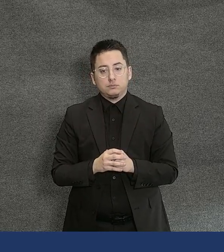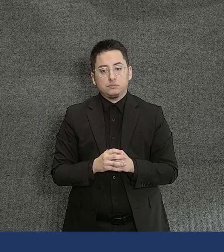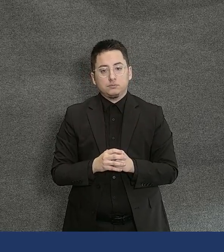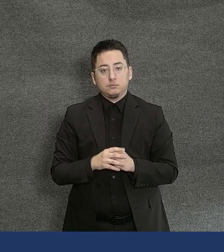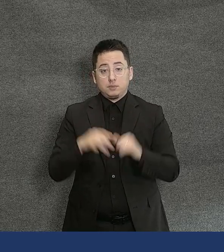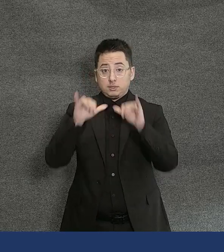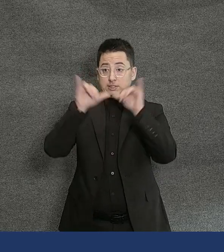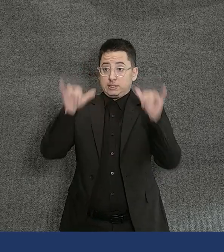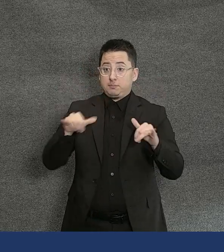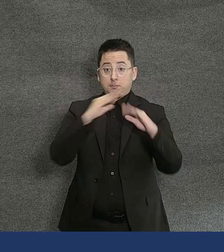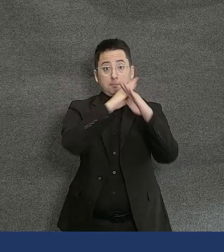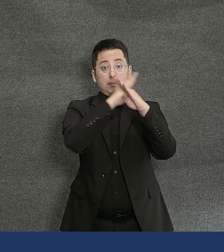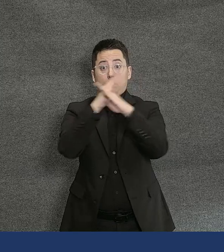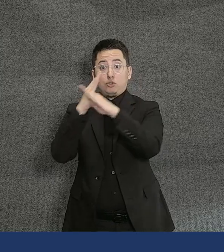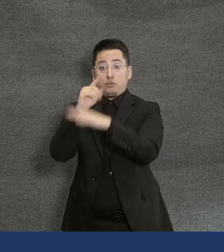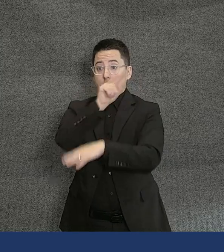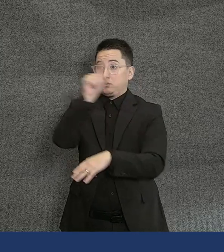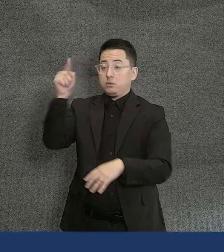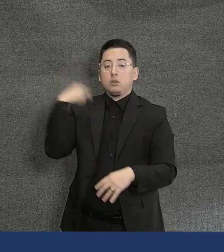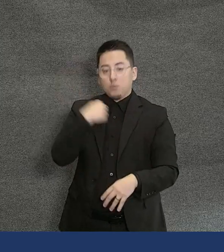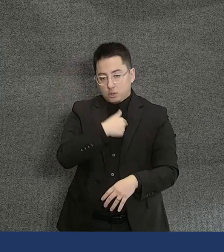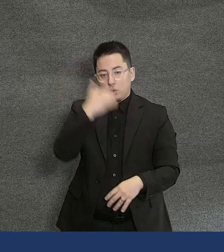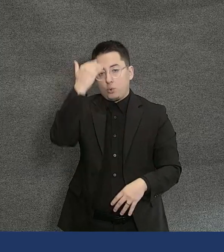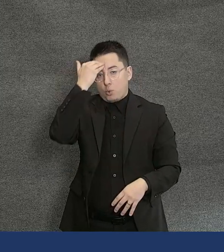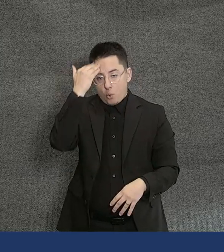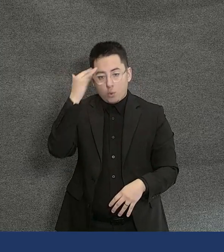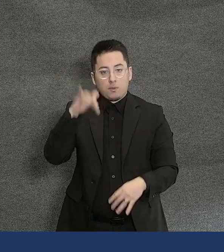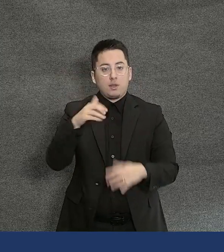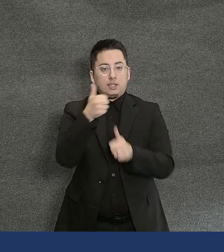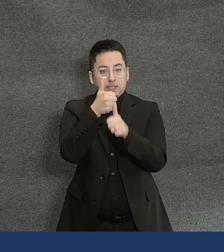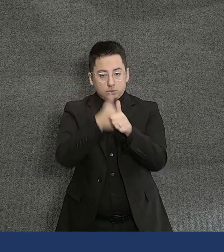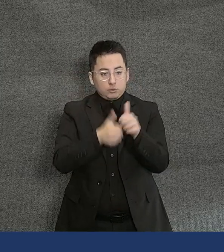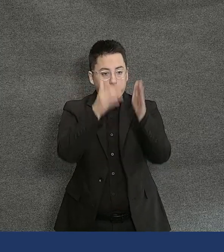of us, regardless of our disability status,